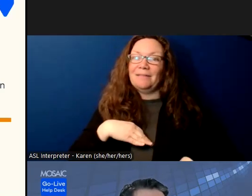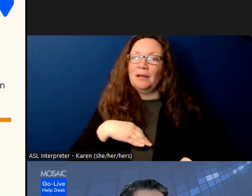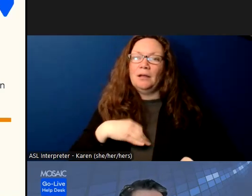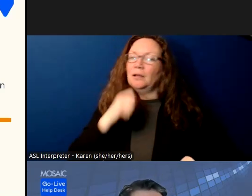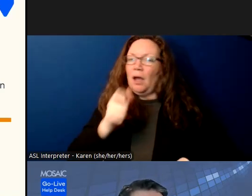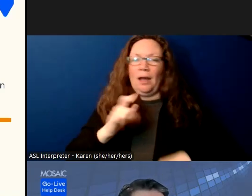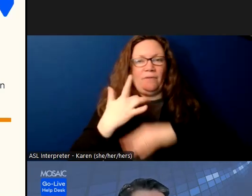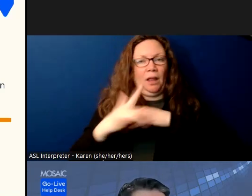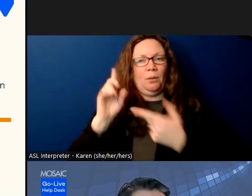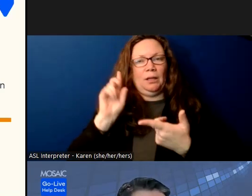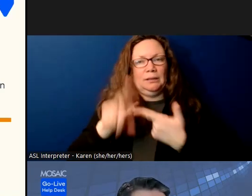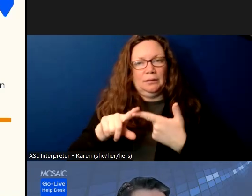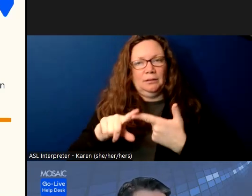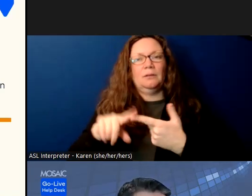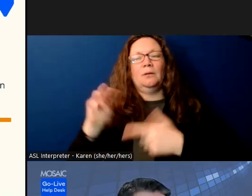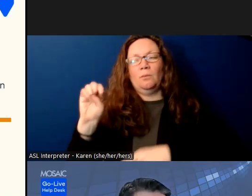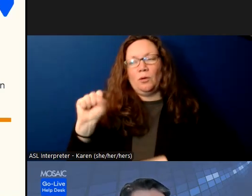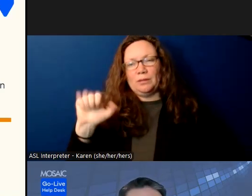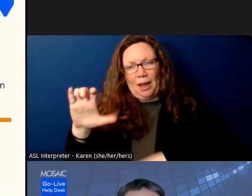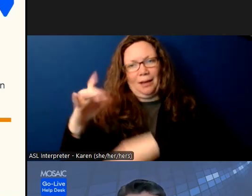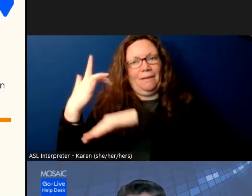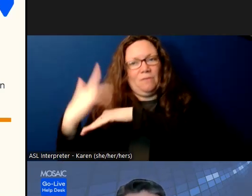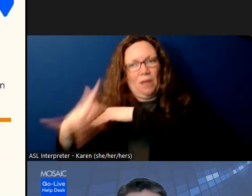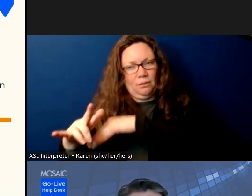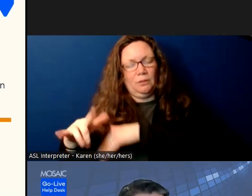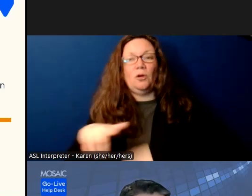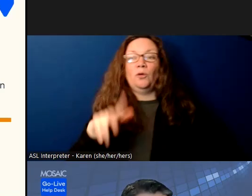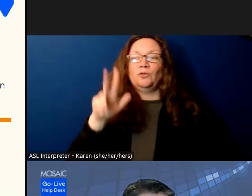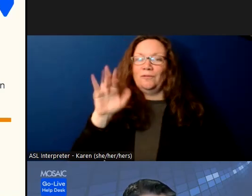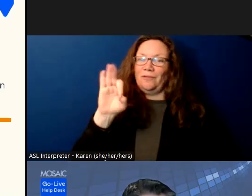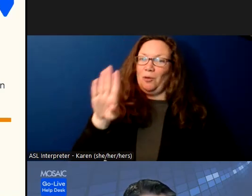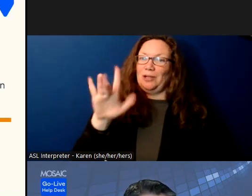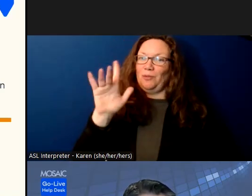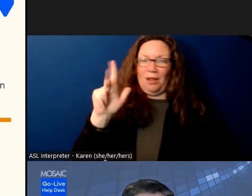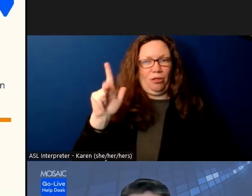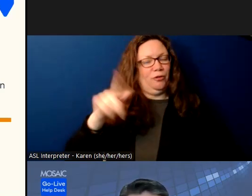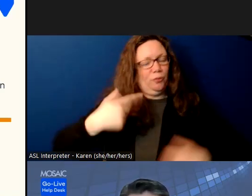We will put that in Mosaic Monday. The weekly update. We'll post it on the Mosaic Resource Library and Readiness